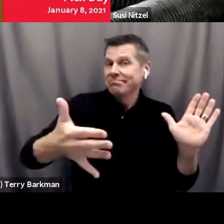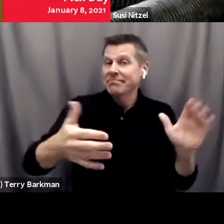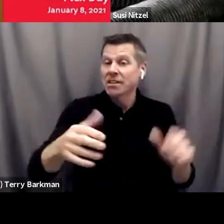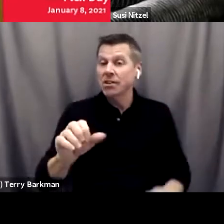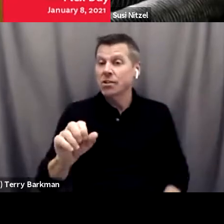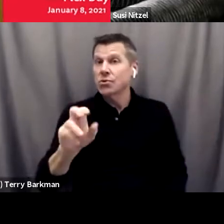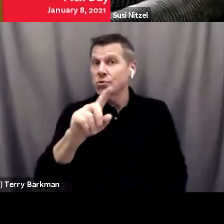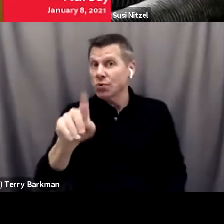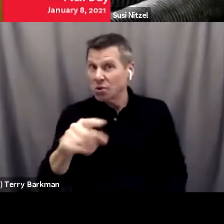Guided Pathways?